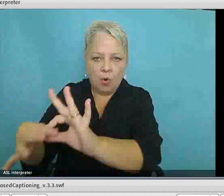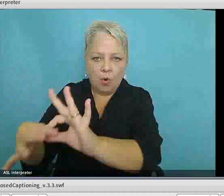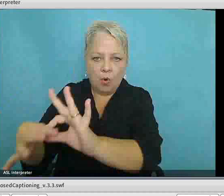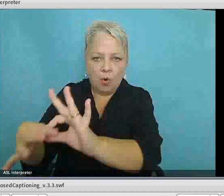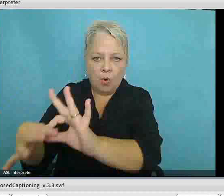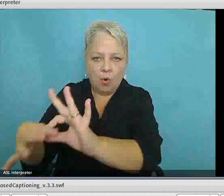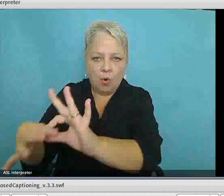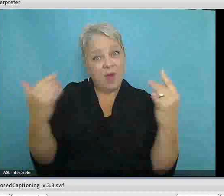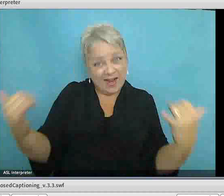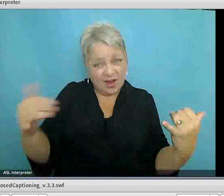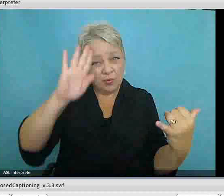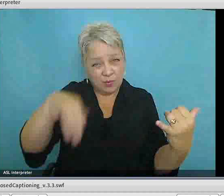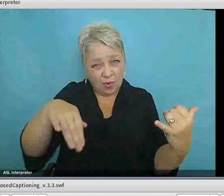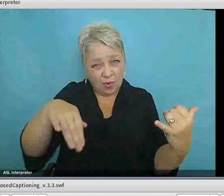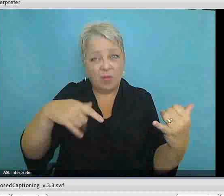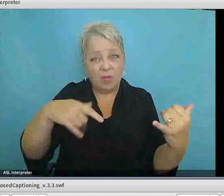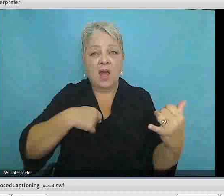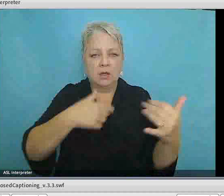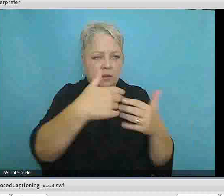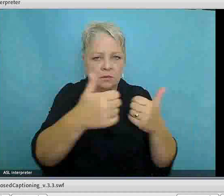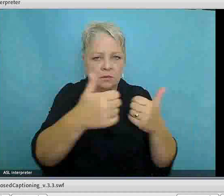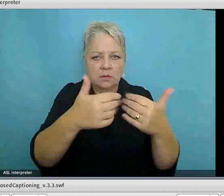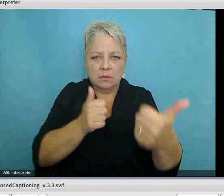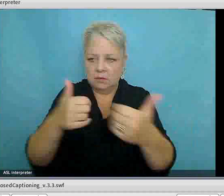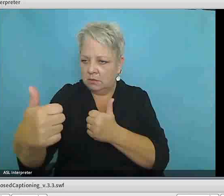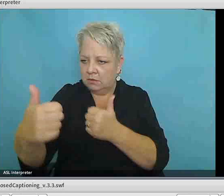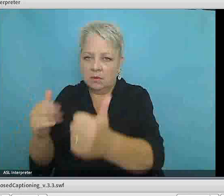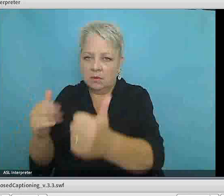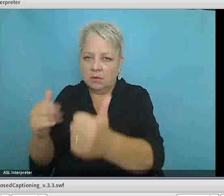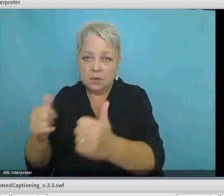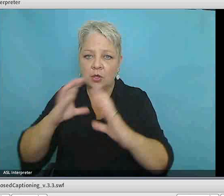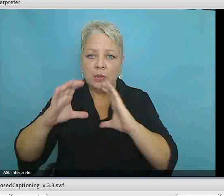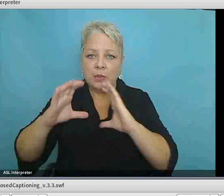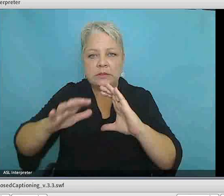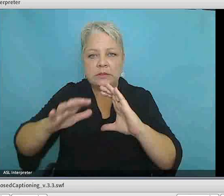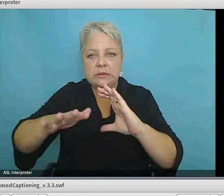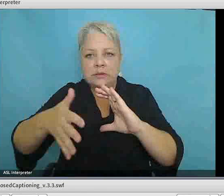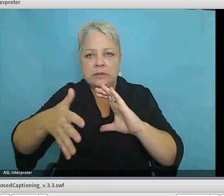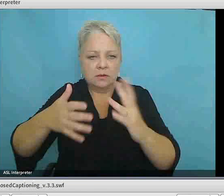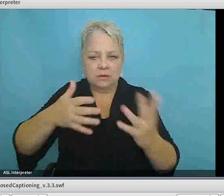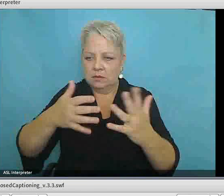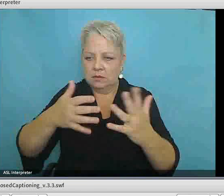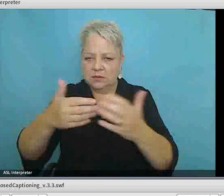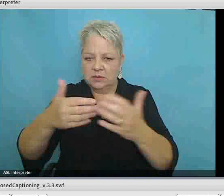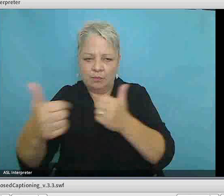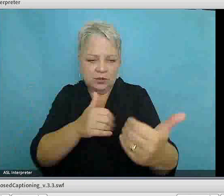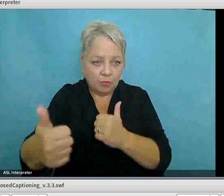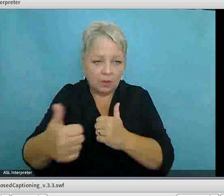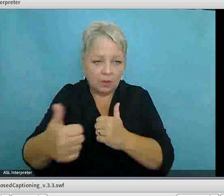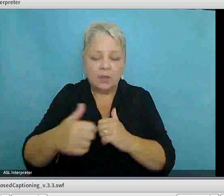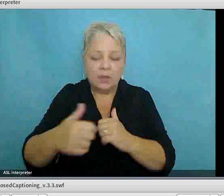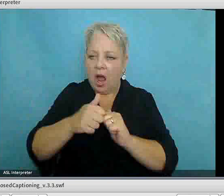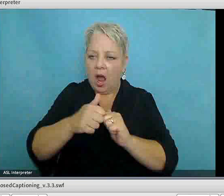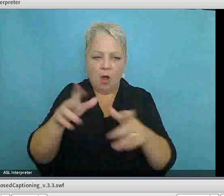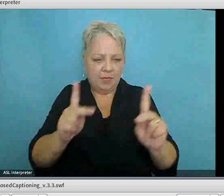now in fee for service between the types of services provided by Medicare and MassHealth,